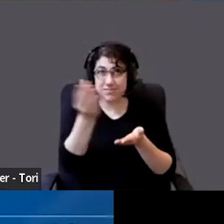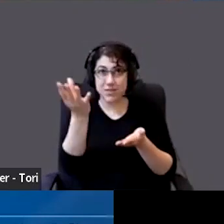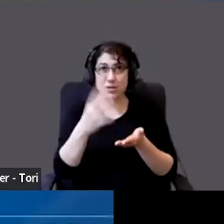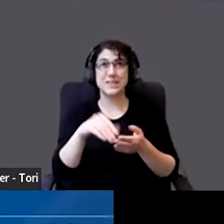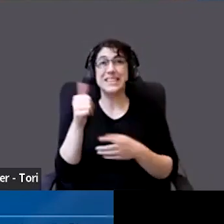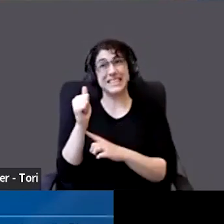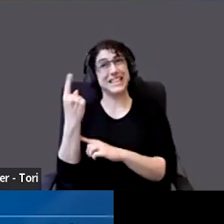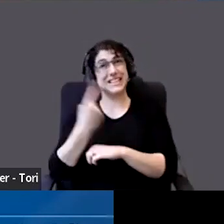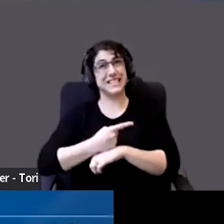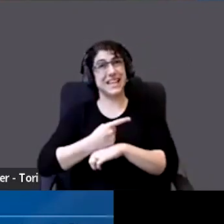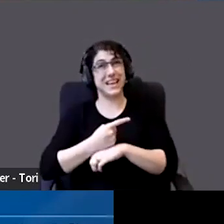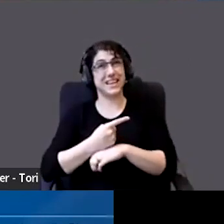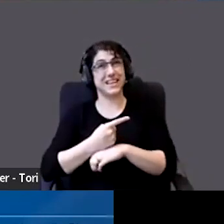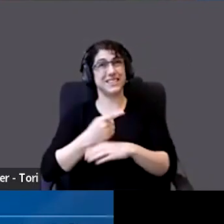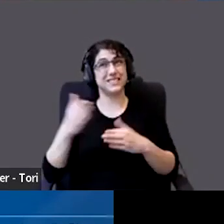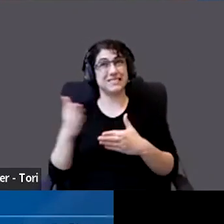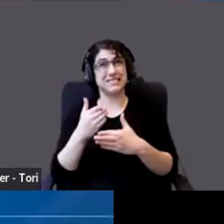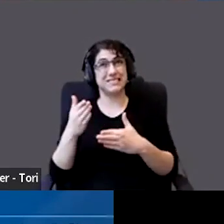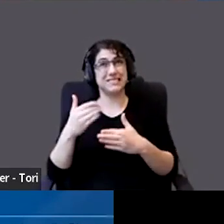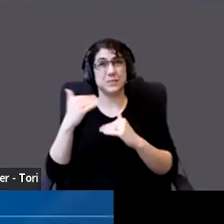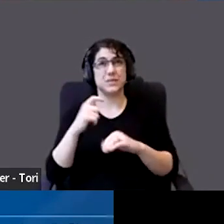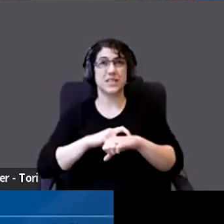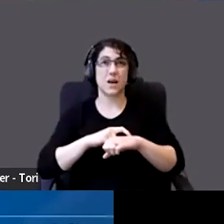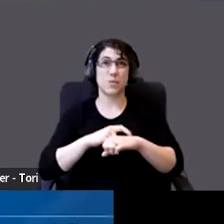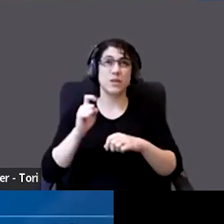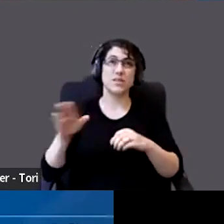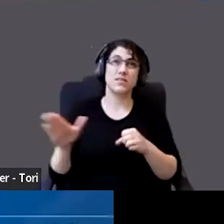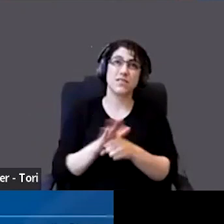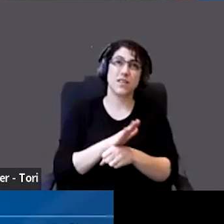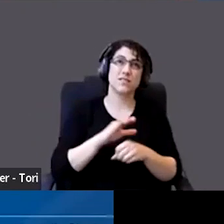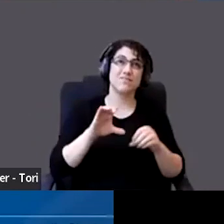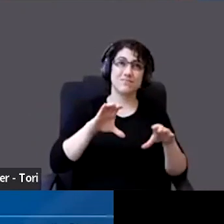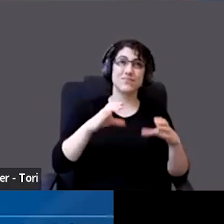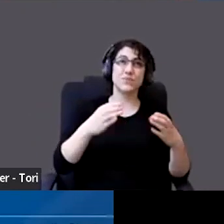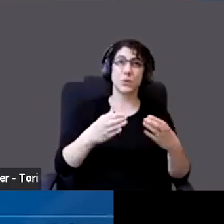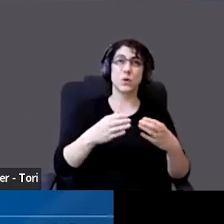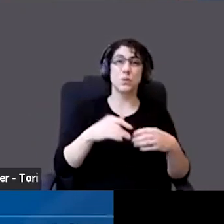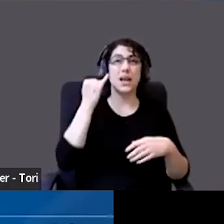So be thinking if you know of folks who might be good for this working group, please encourage them to apply.